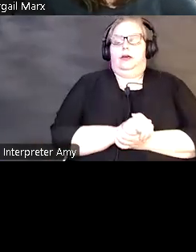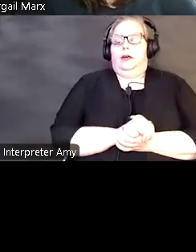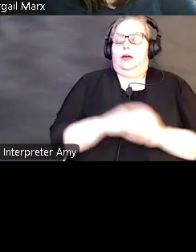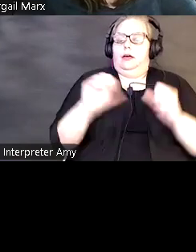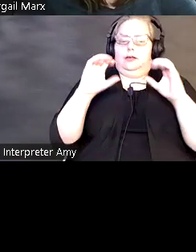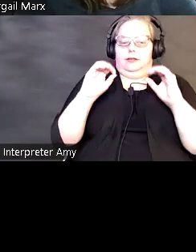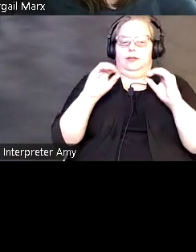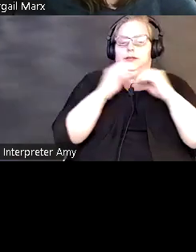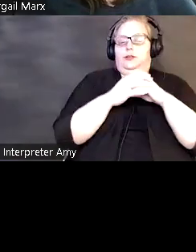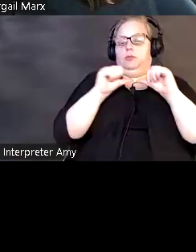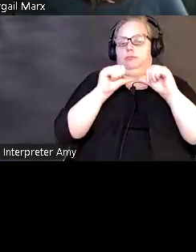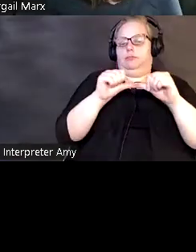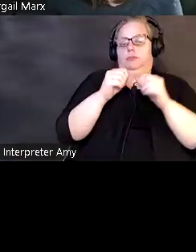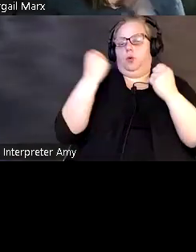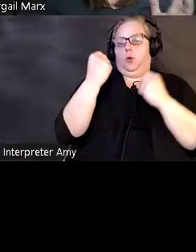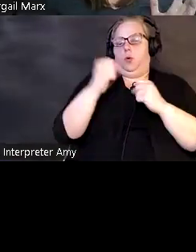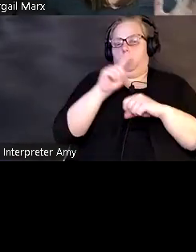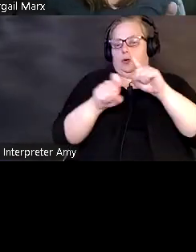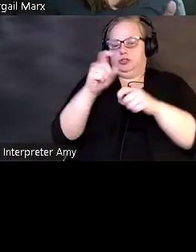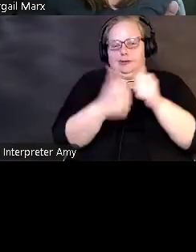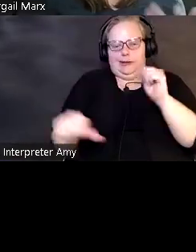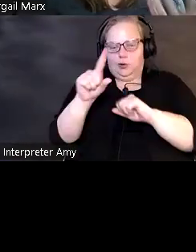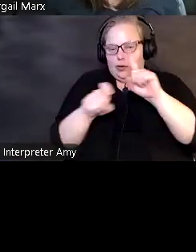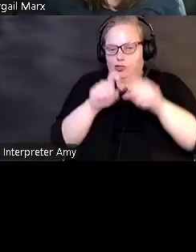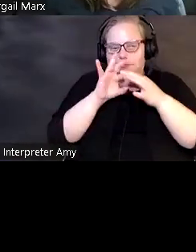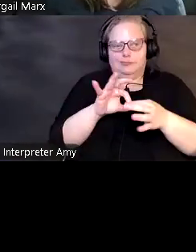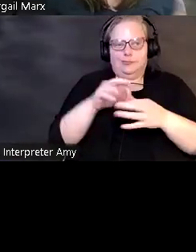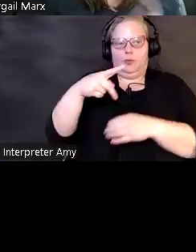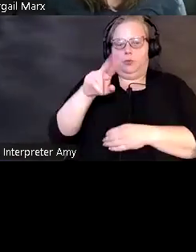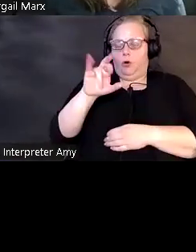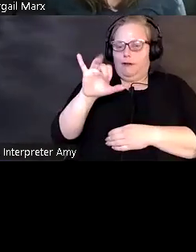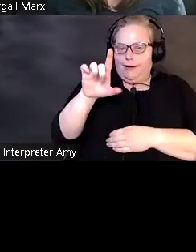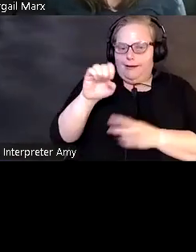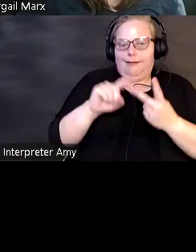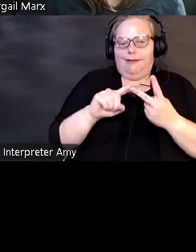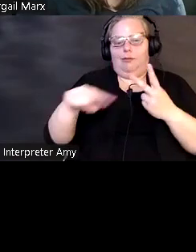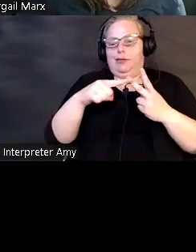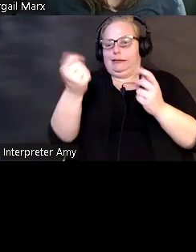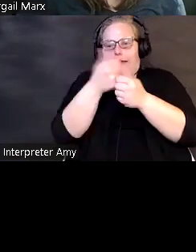into questions, any questions about the profiles as well as anything we've talked about today.